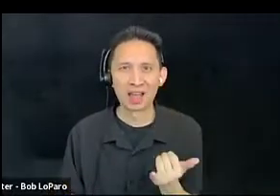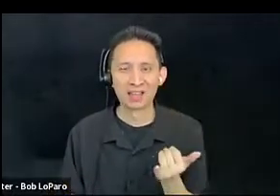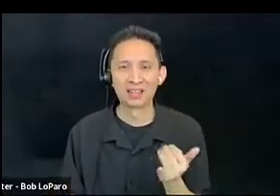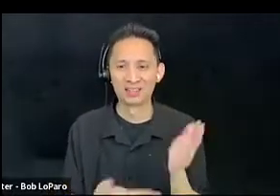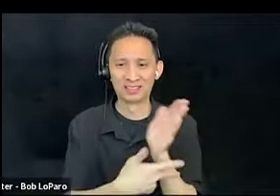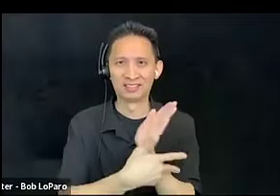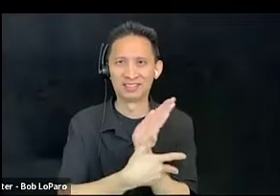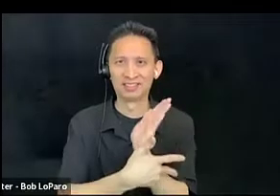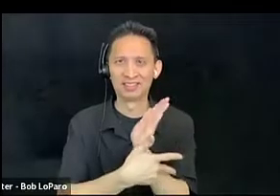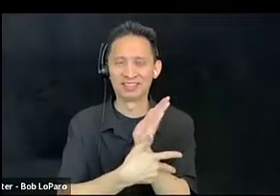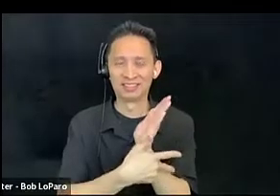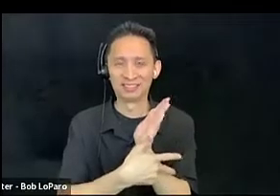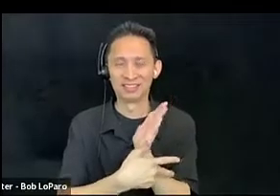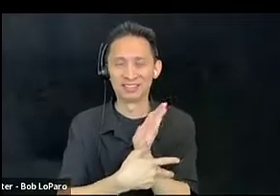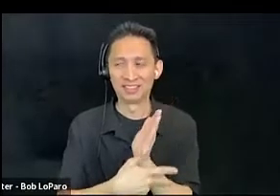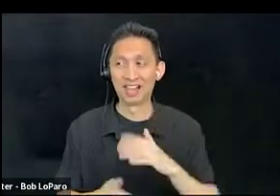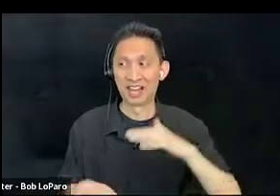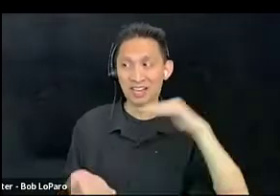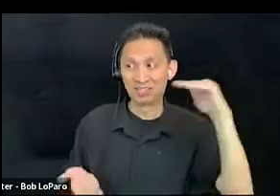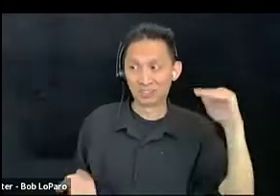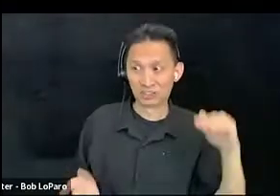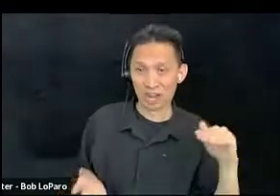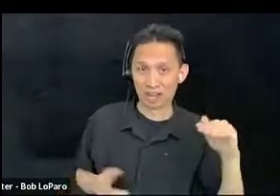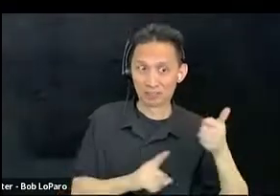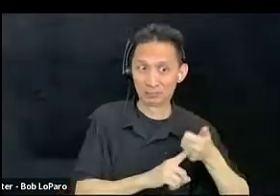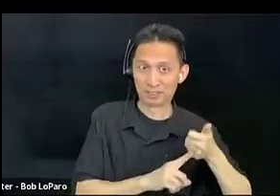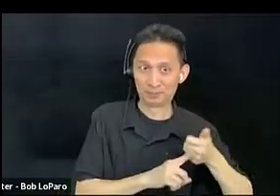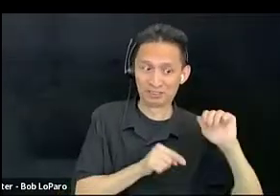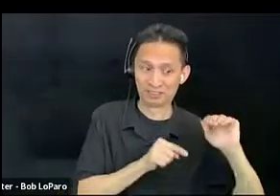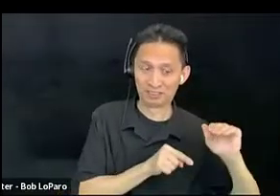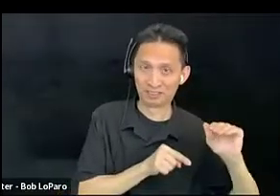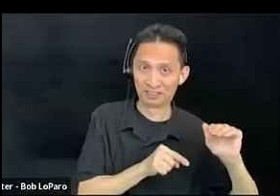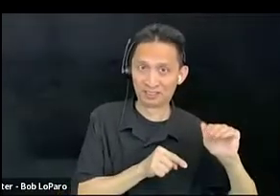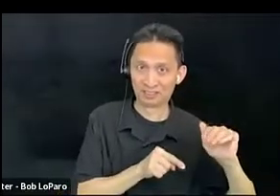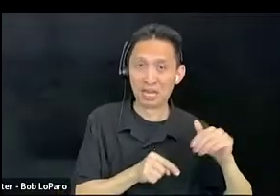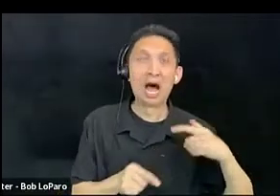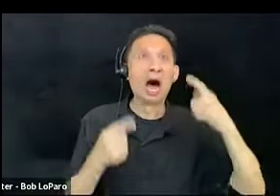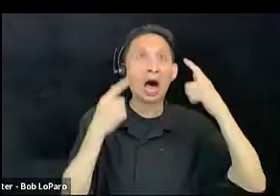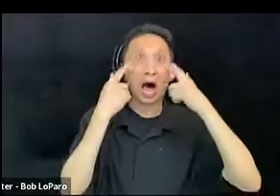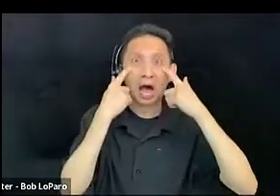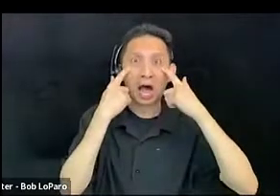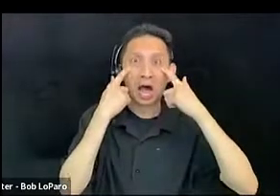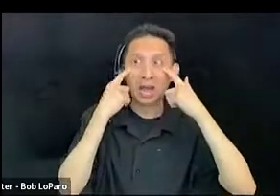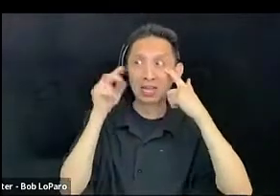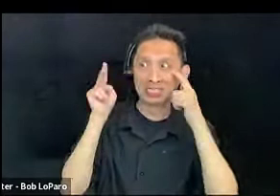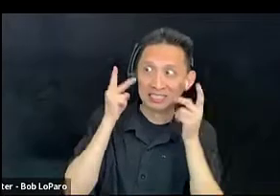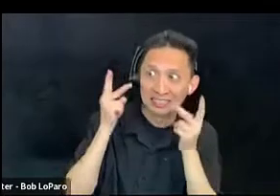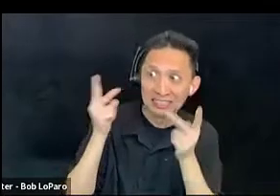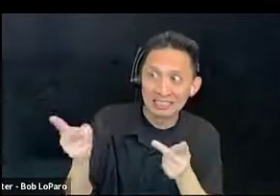the child is not making eye to object contact. They're not able to look at an object directly